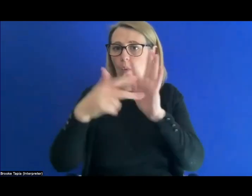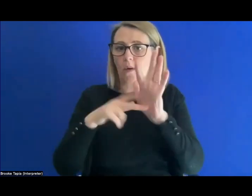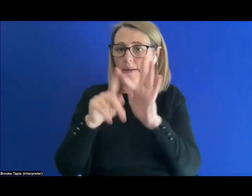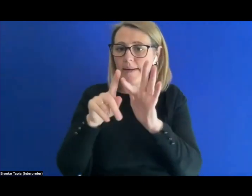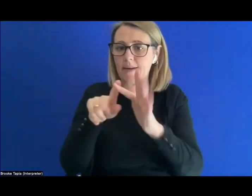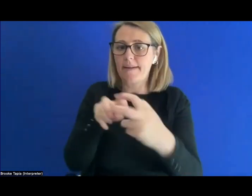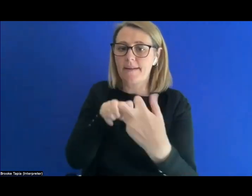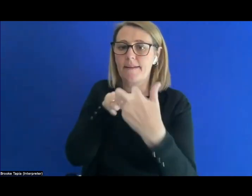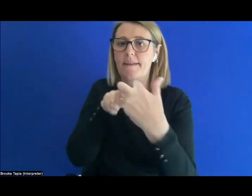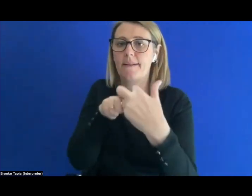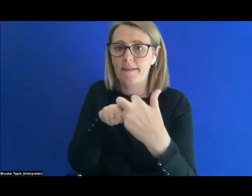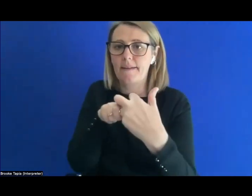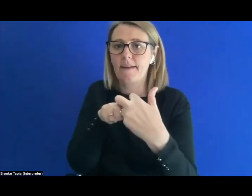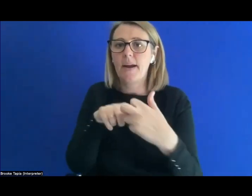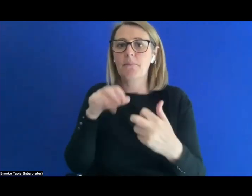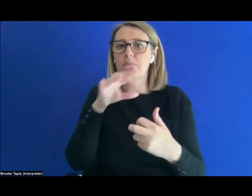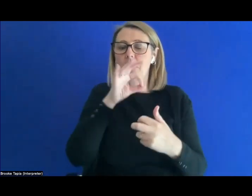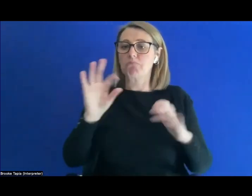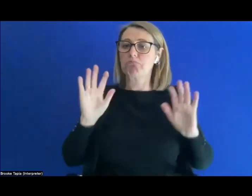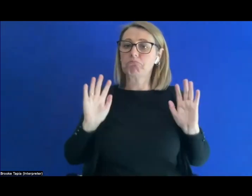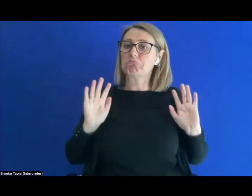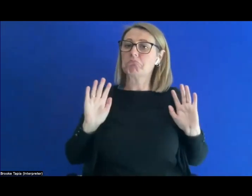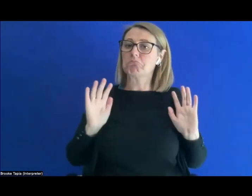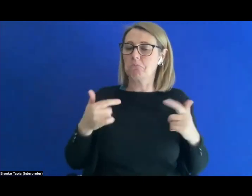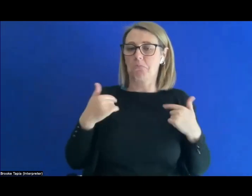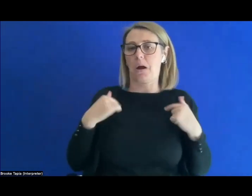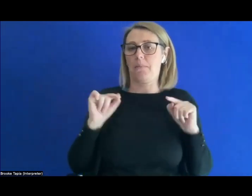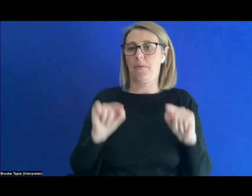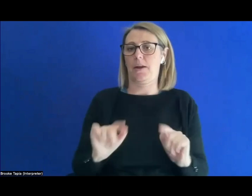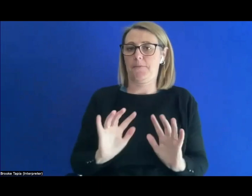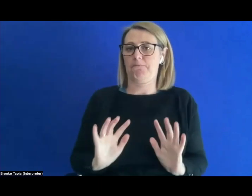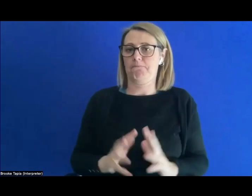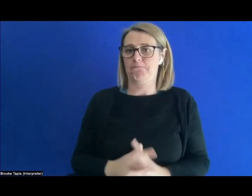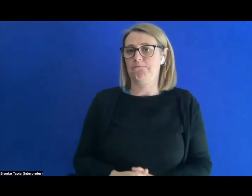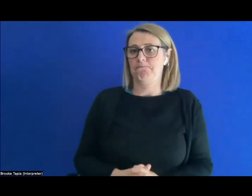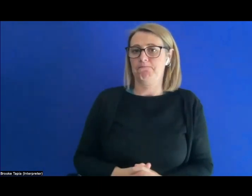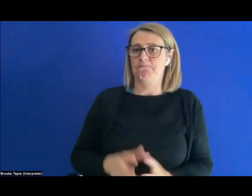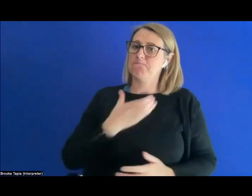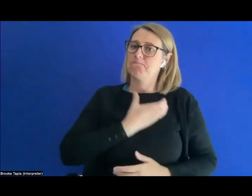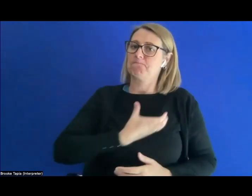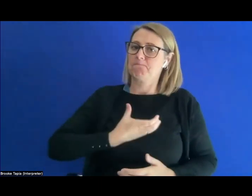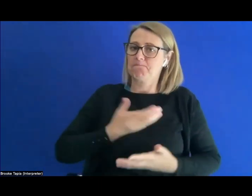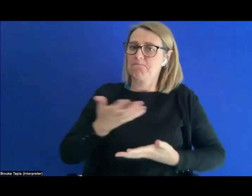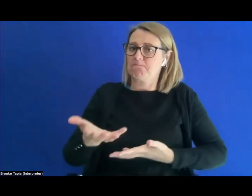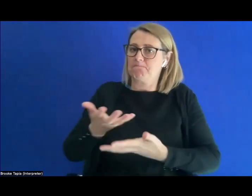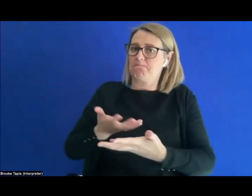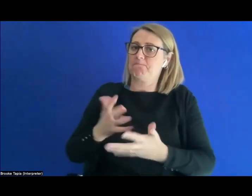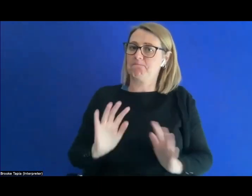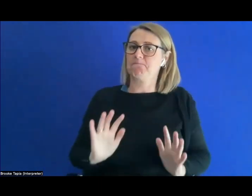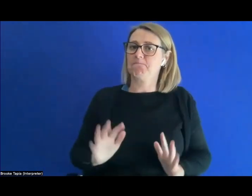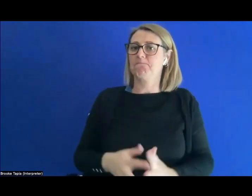no expectation of them, you are just there to share their company and to be with them.